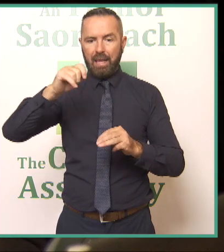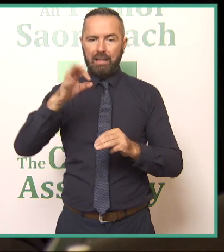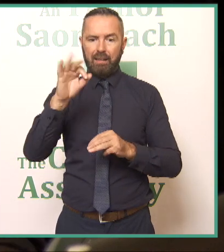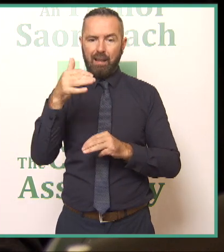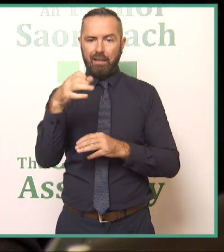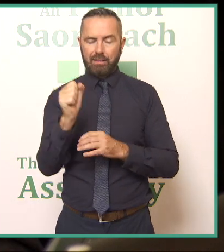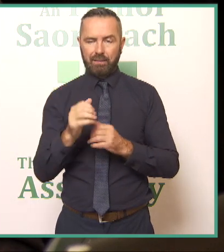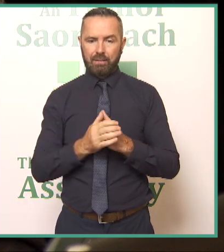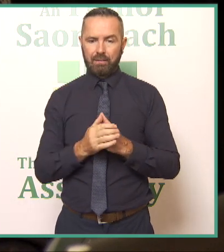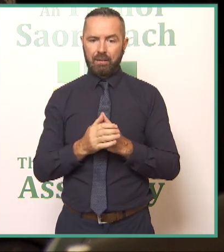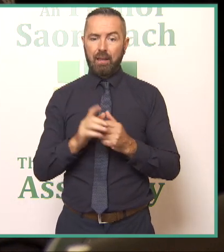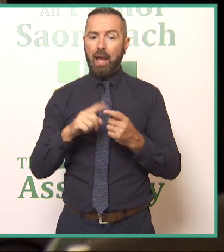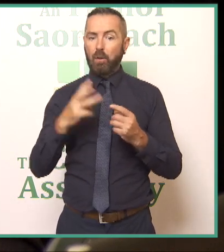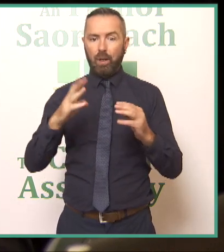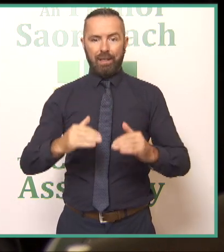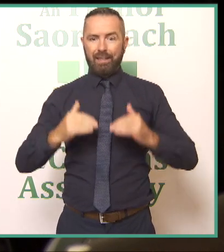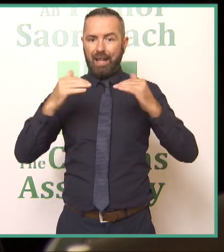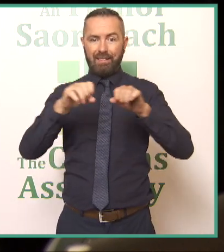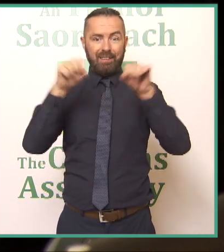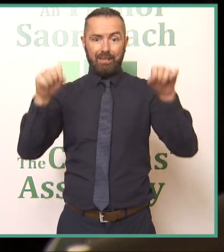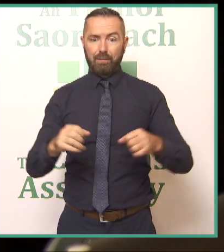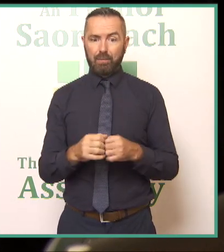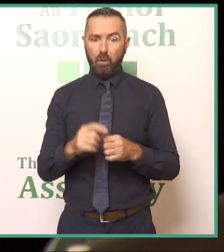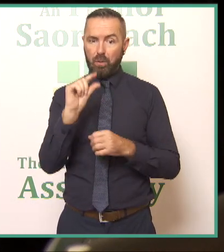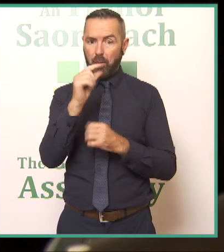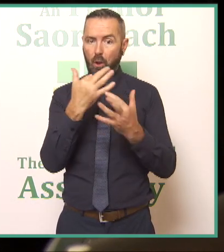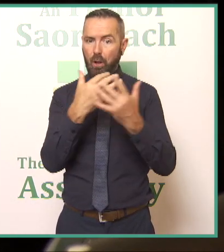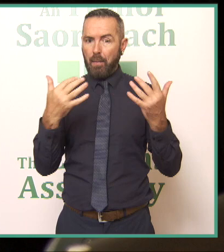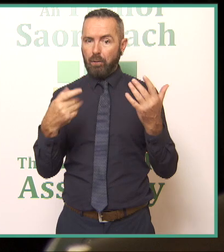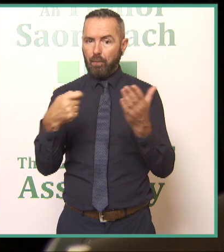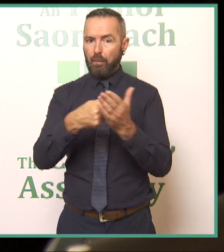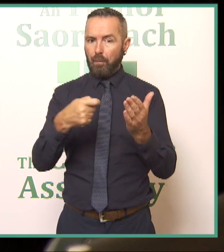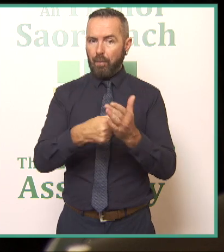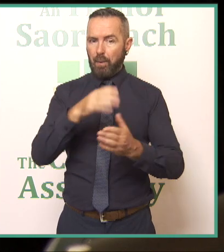resilience of the system so even a small amount of additional biodiversity into those grasslands